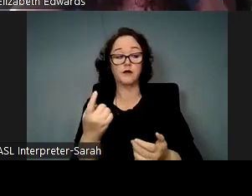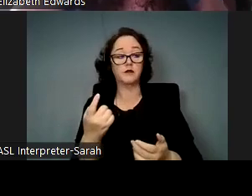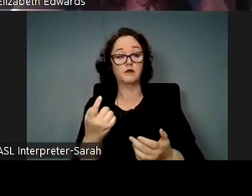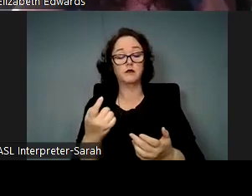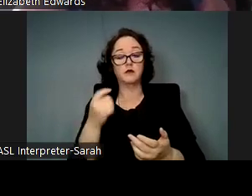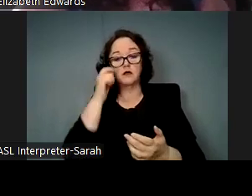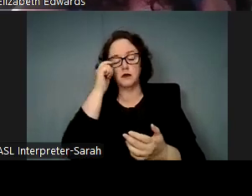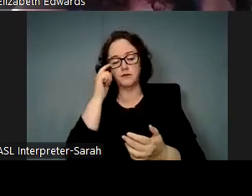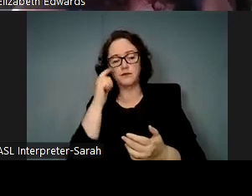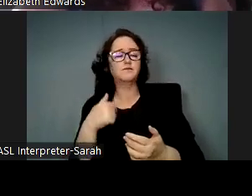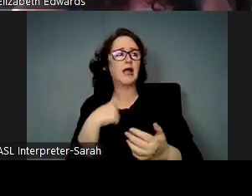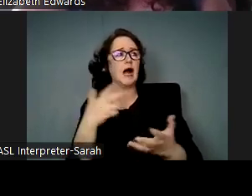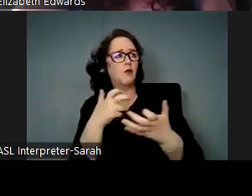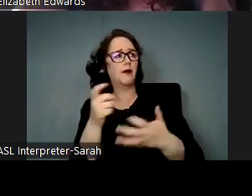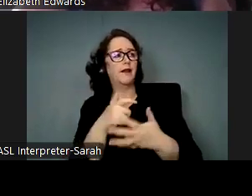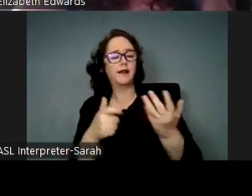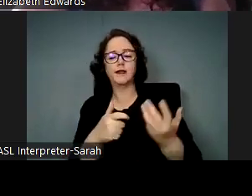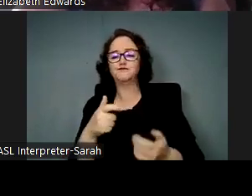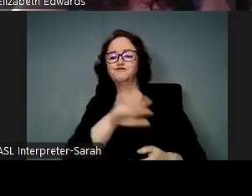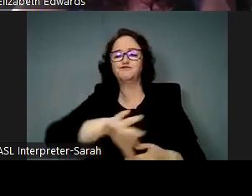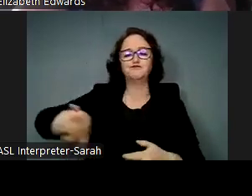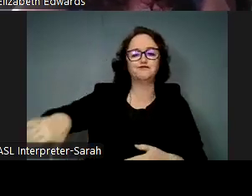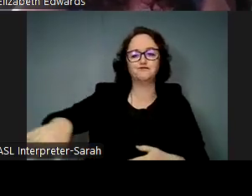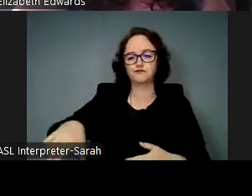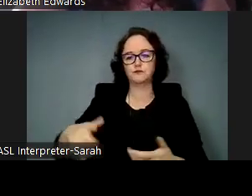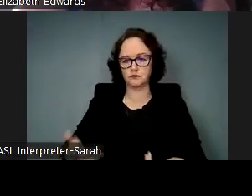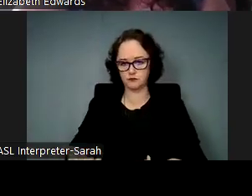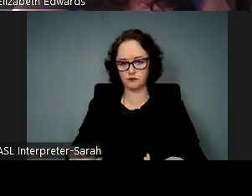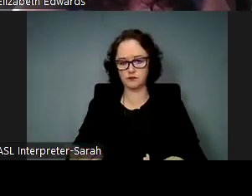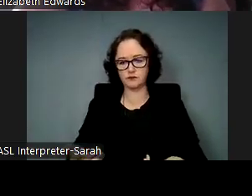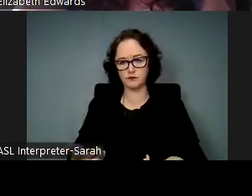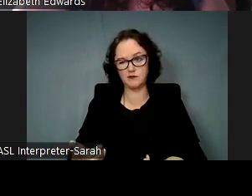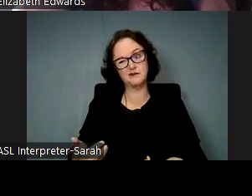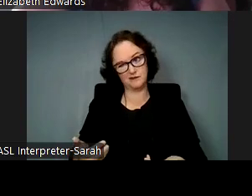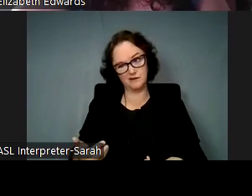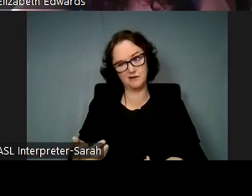process, when that's not supposed to happen. So you may want to make some comments on that section. And then, of